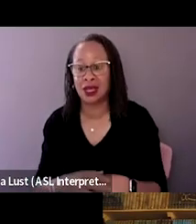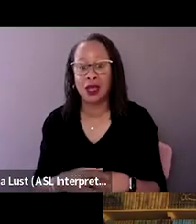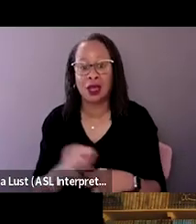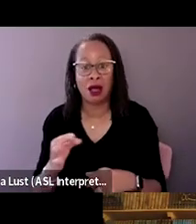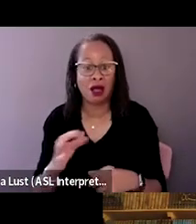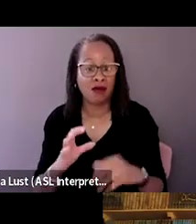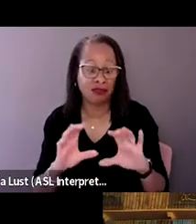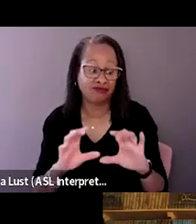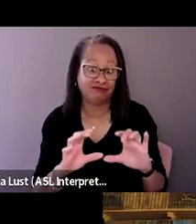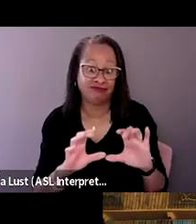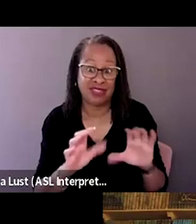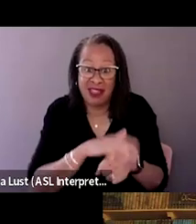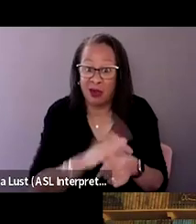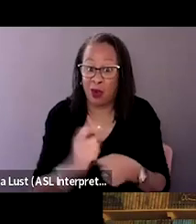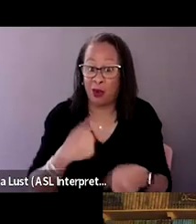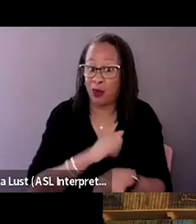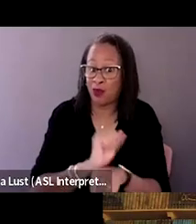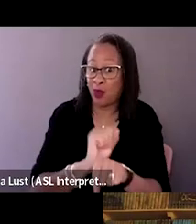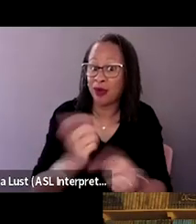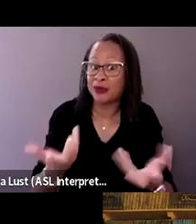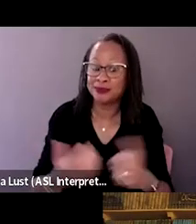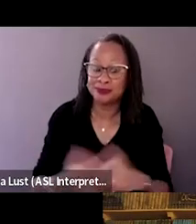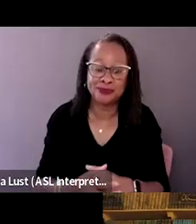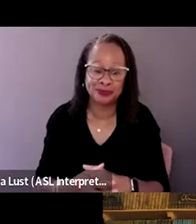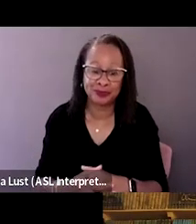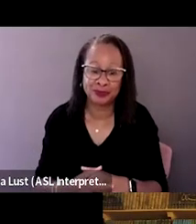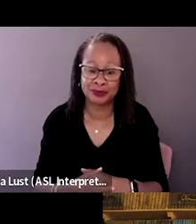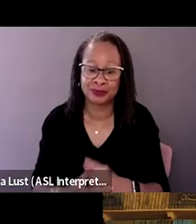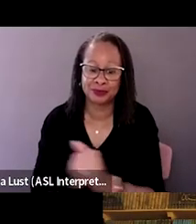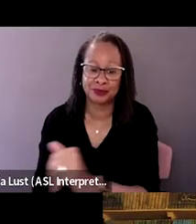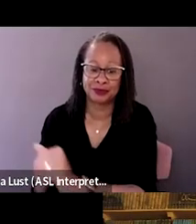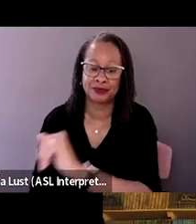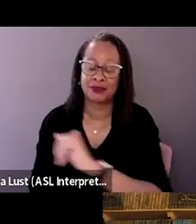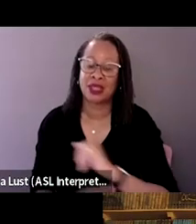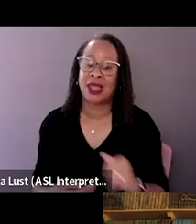we've chosen to work in, right? So I think I just get very practical